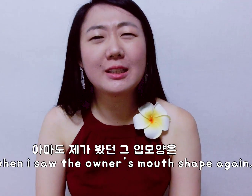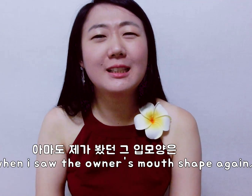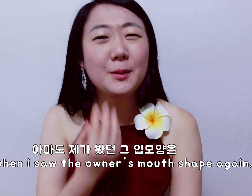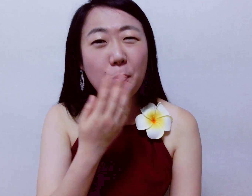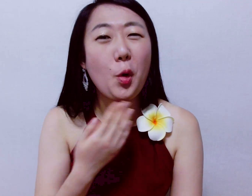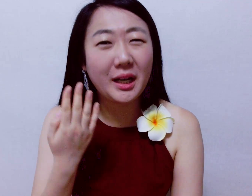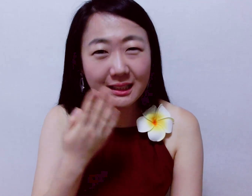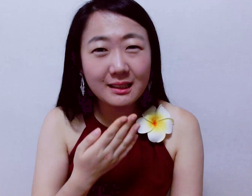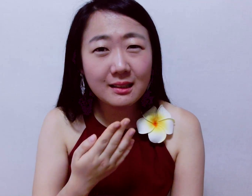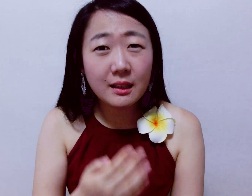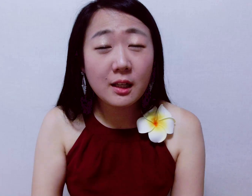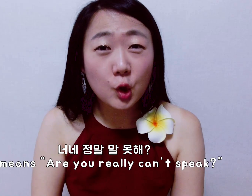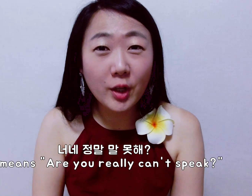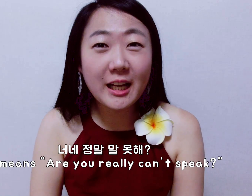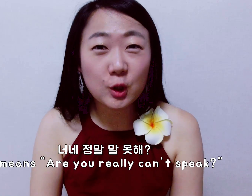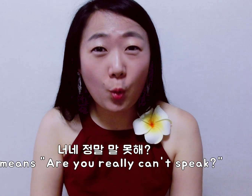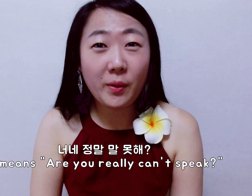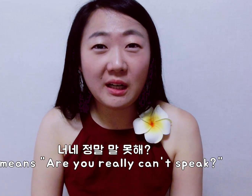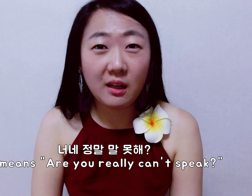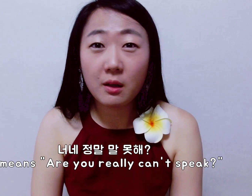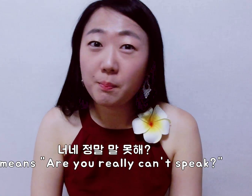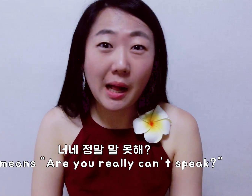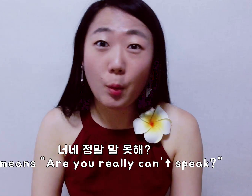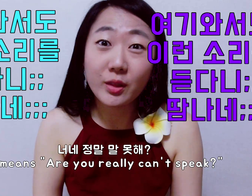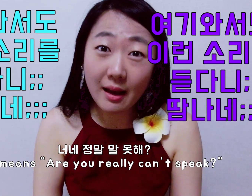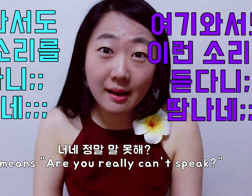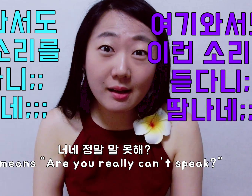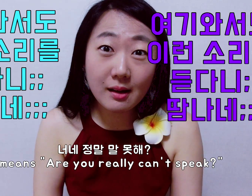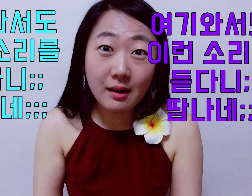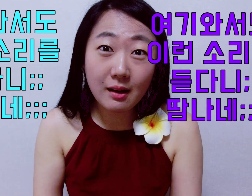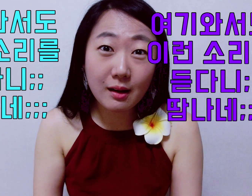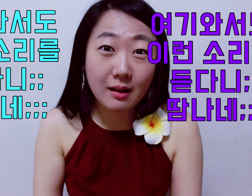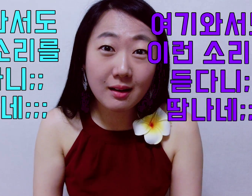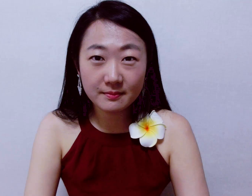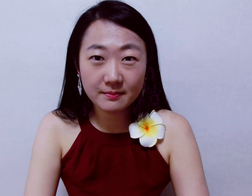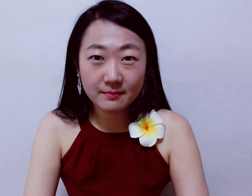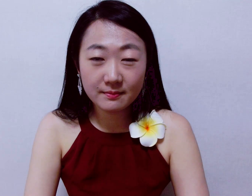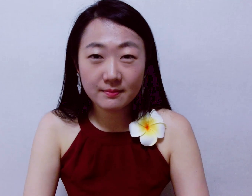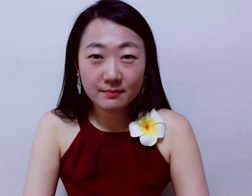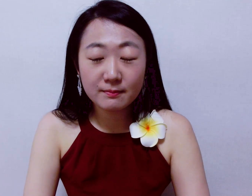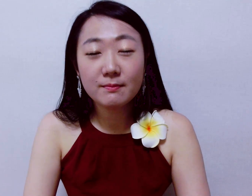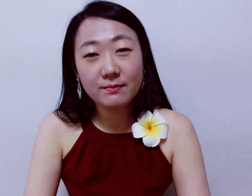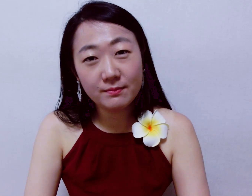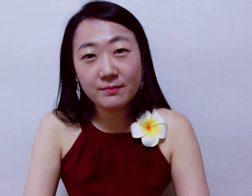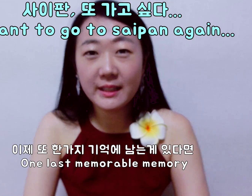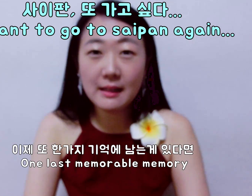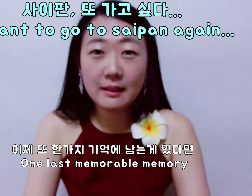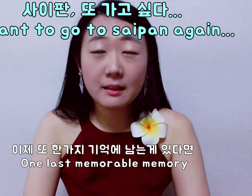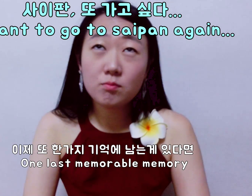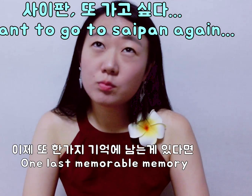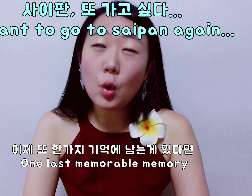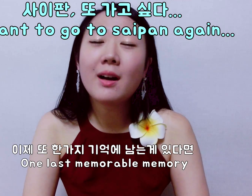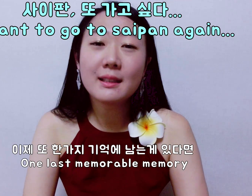oh nedless to say the person who already once met deaf before